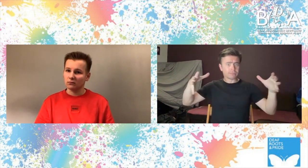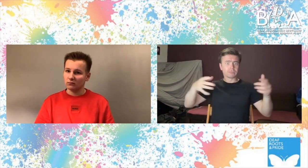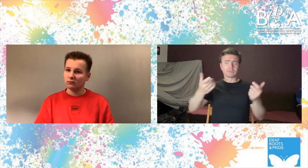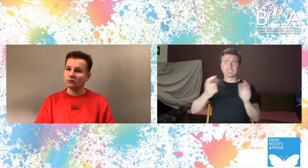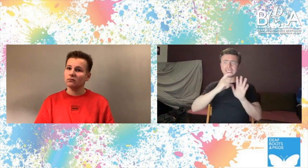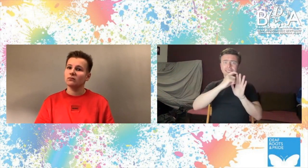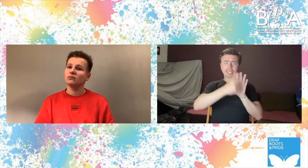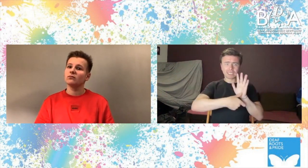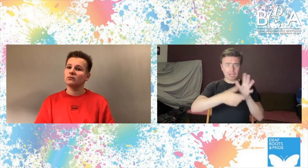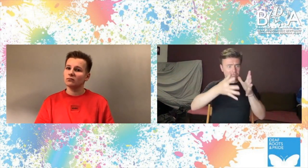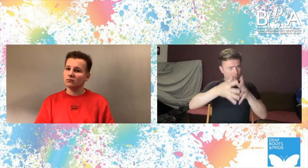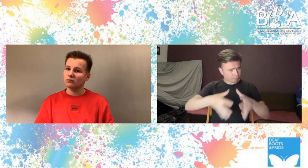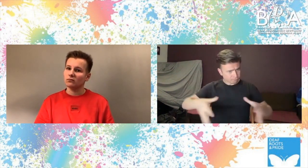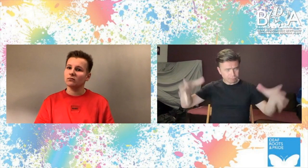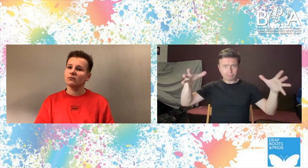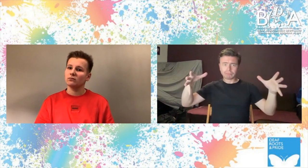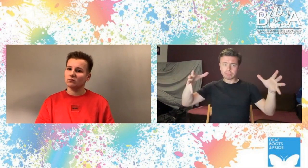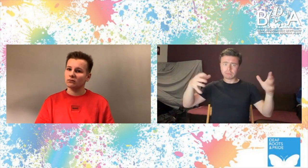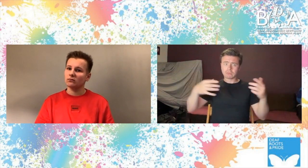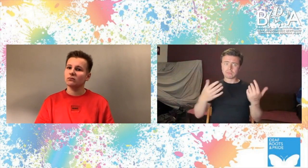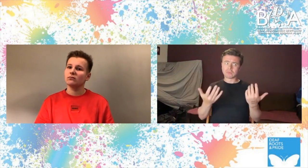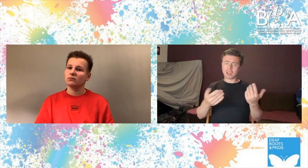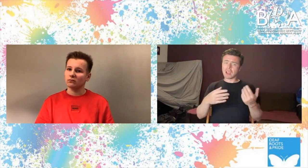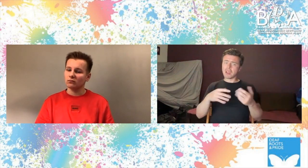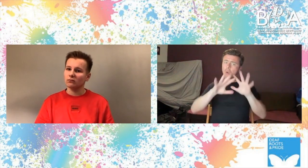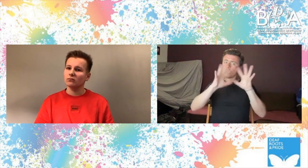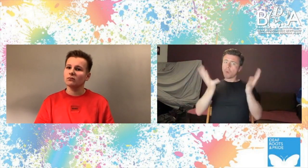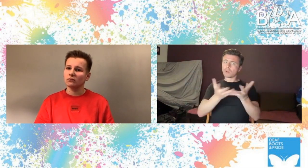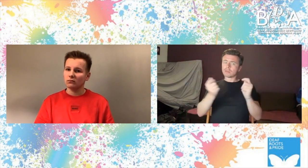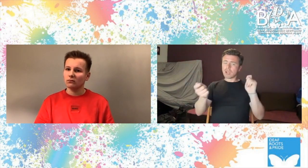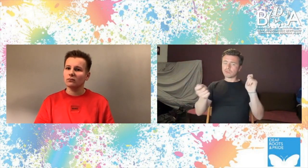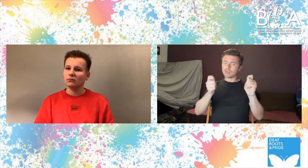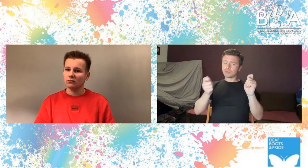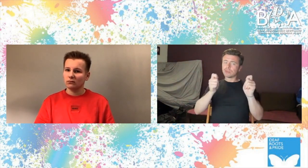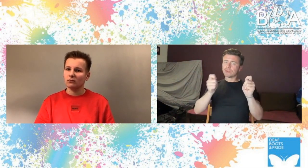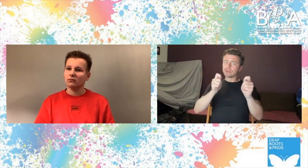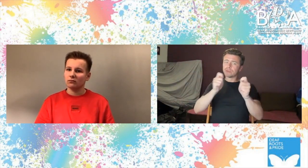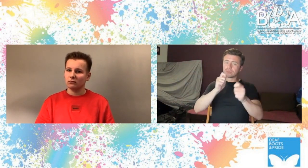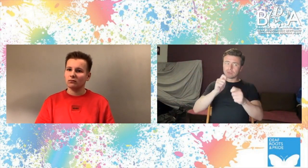I think the pool of disabled actors is growing too. I think the whole world of